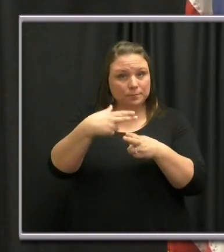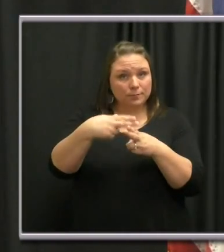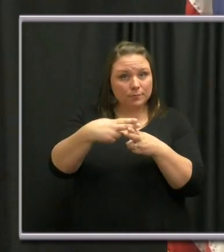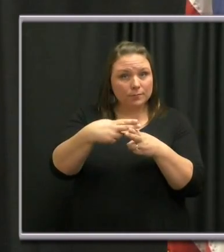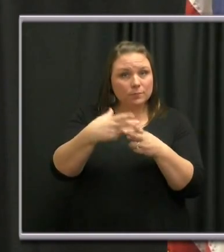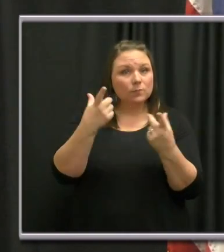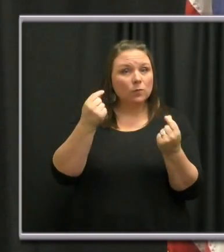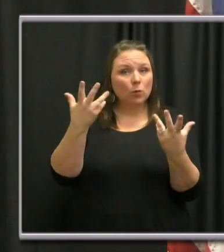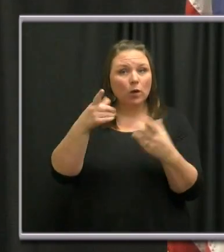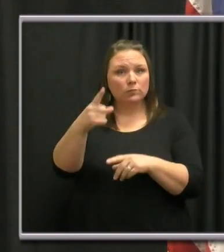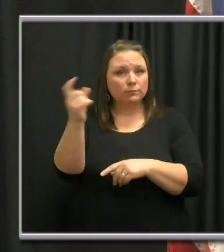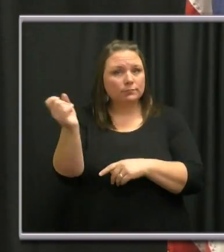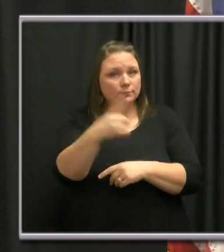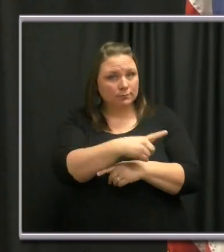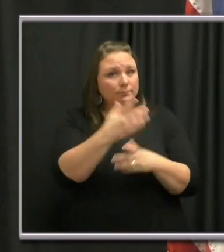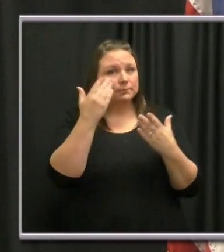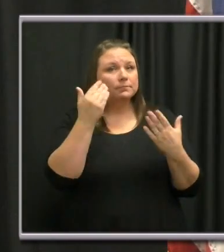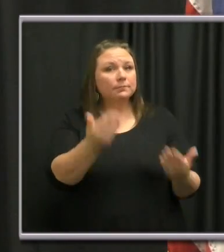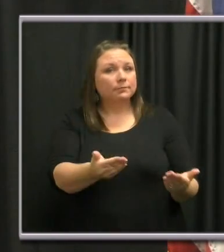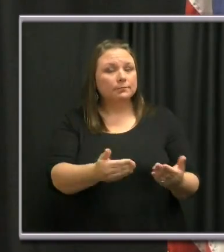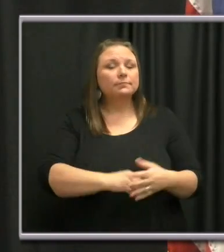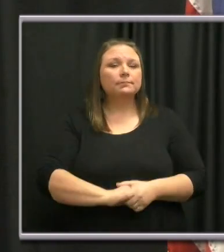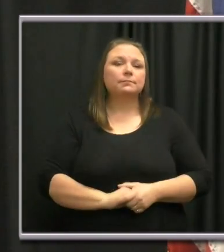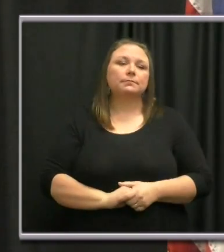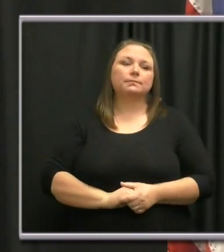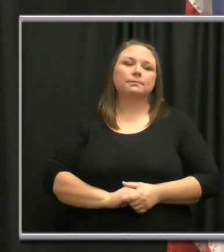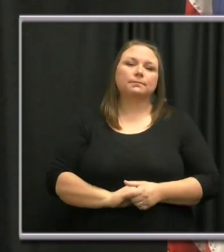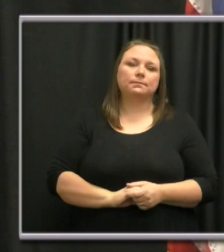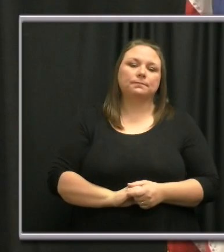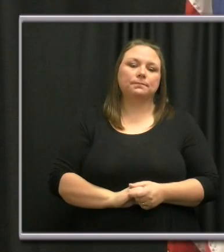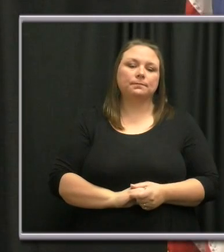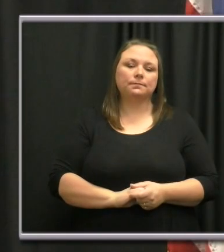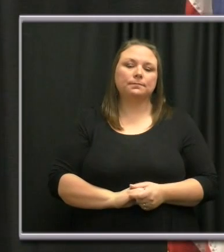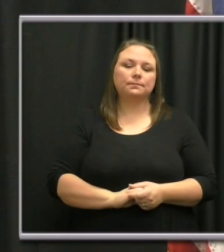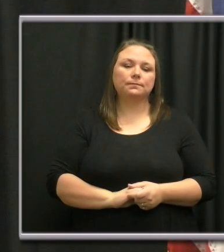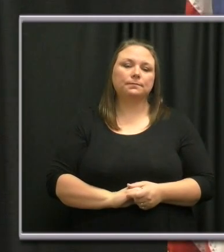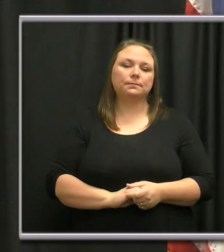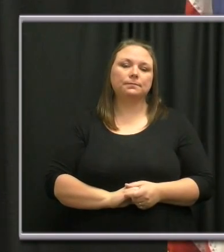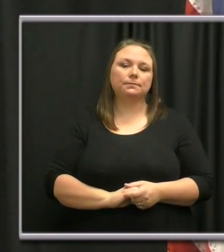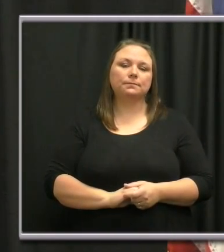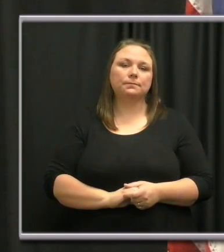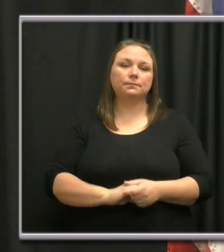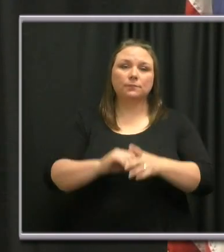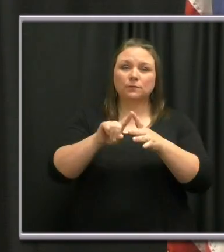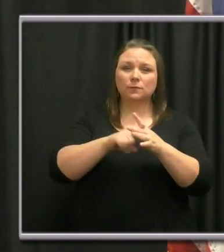TODAY'S BRIEFING I WILL NOTE YOUR NAME FROM THE PODIUM YOU